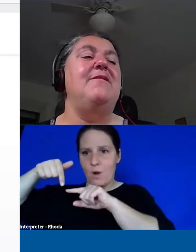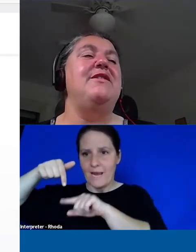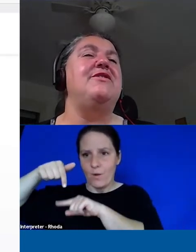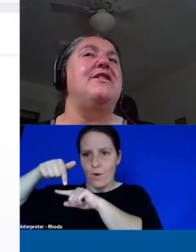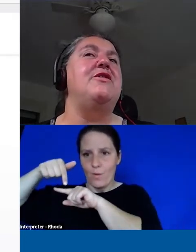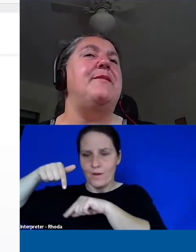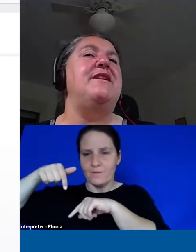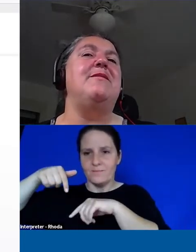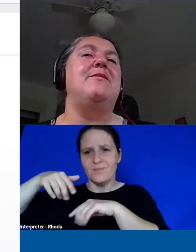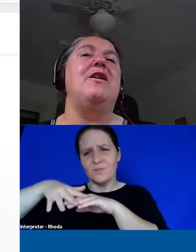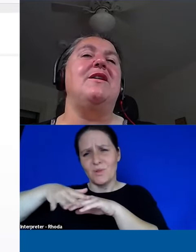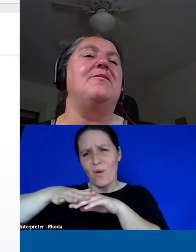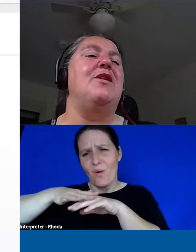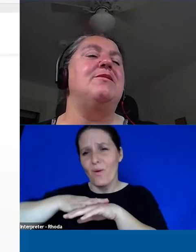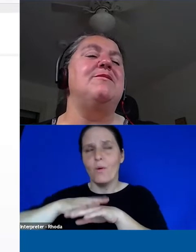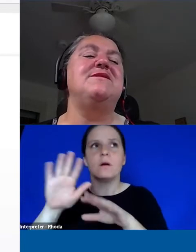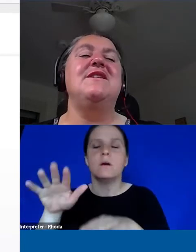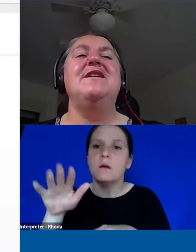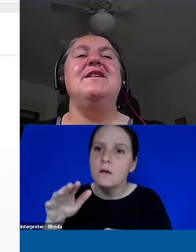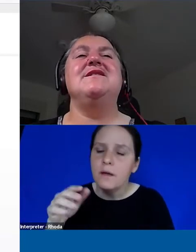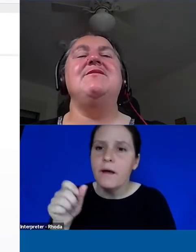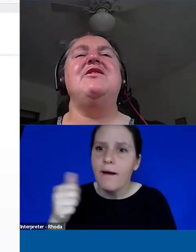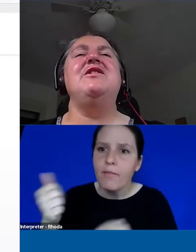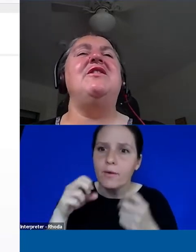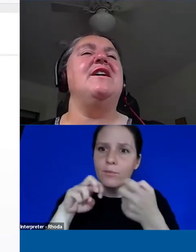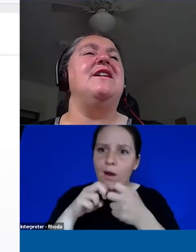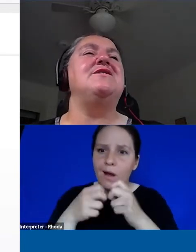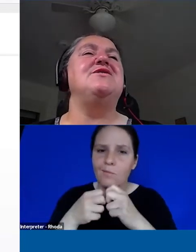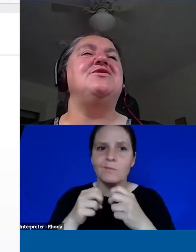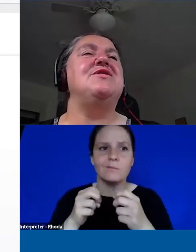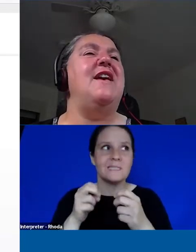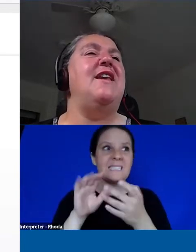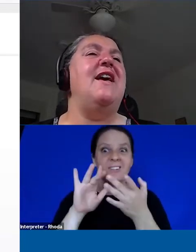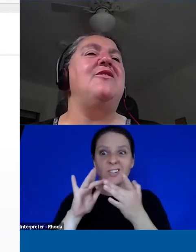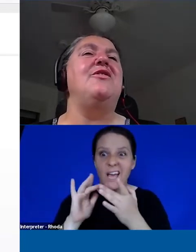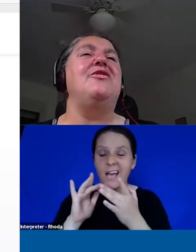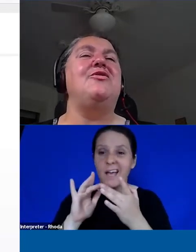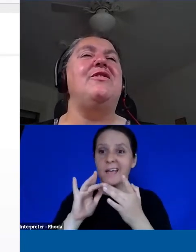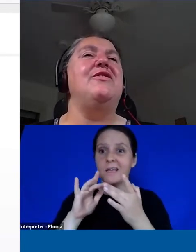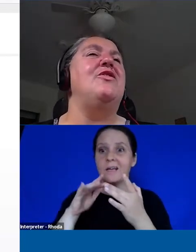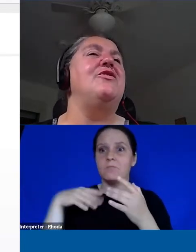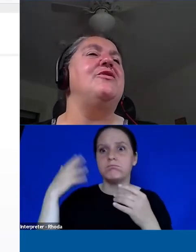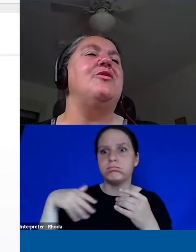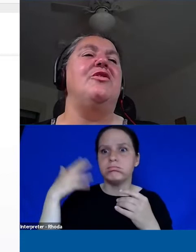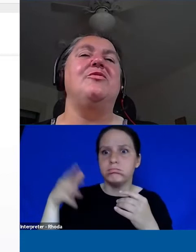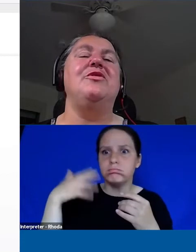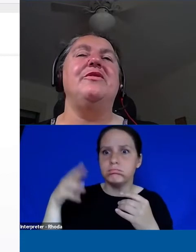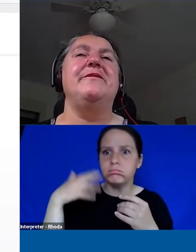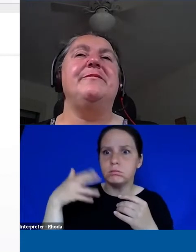I mean, this is another pandemic problem is some of our internet connections just can't handle the stress of all the Zoom calls we're doing.